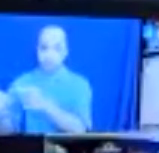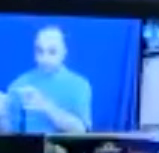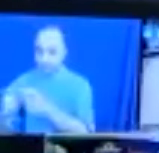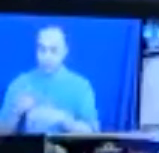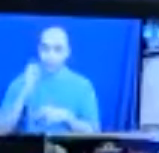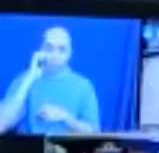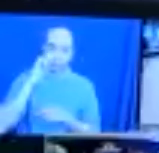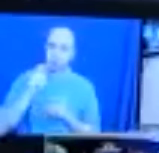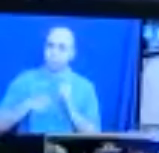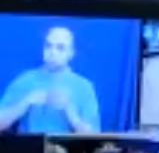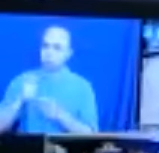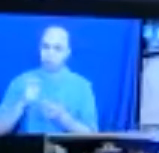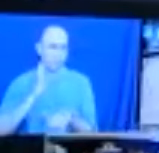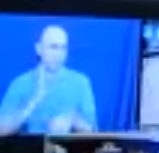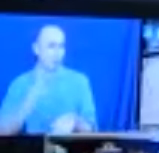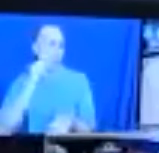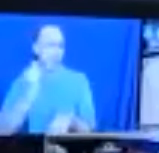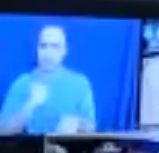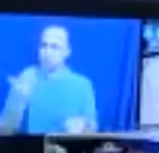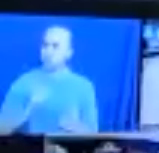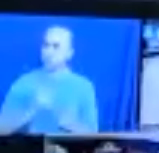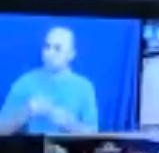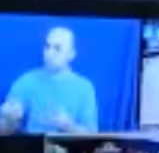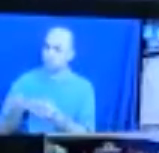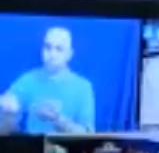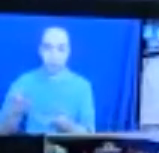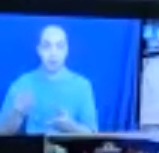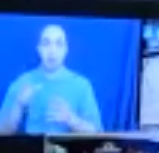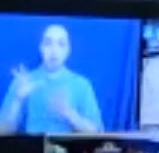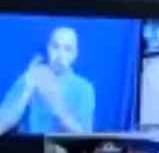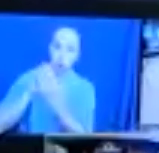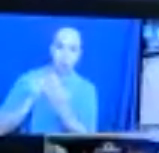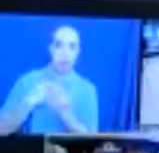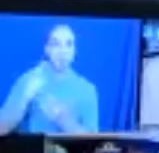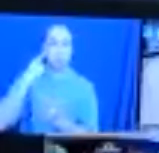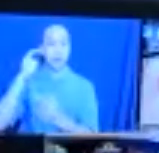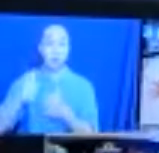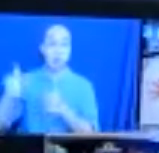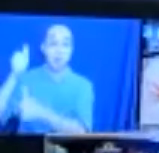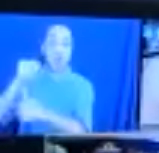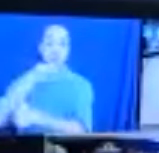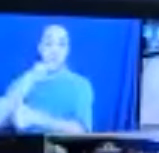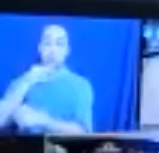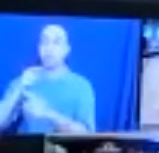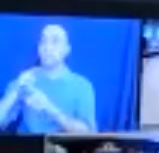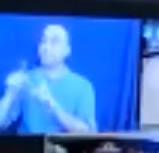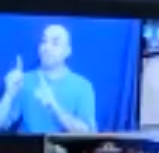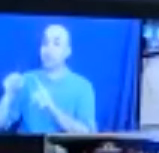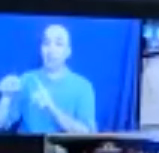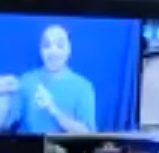HE WAS LIKE, I WANT TO INTRODUCE YOU TO HIM.